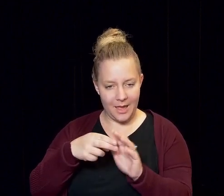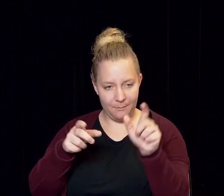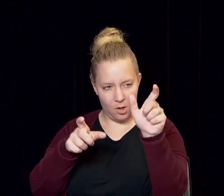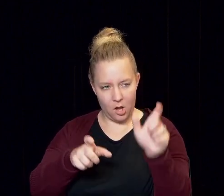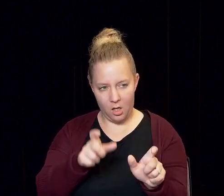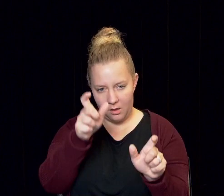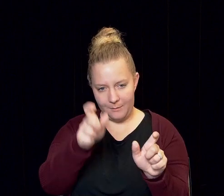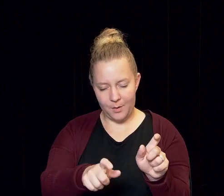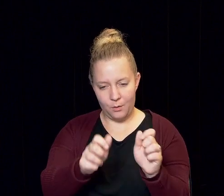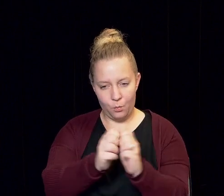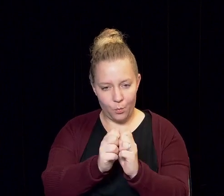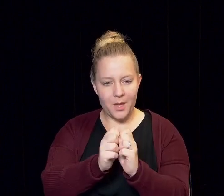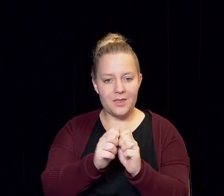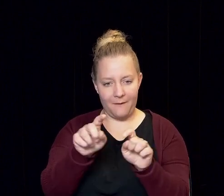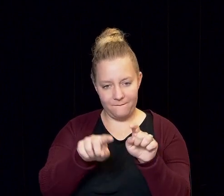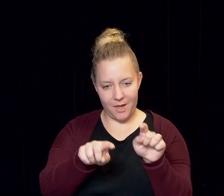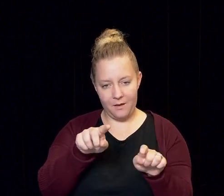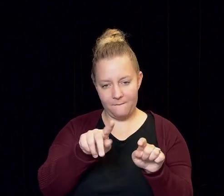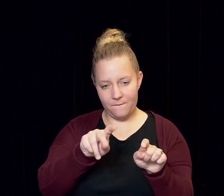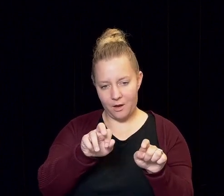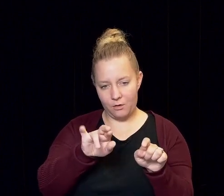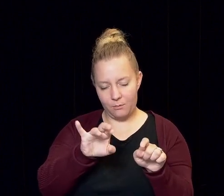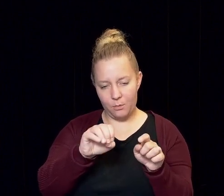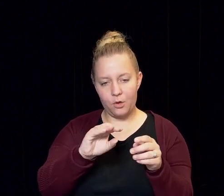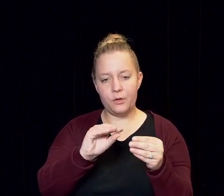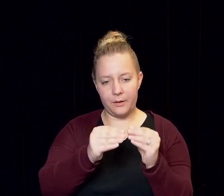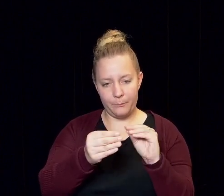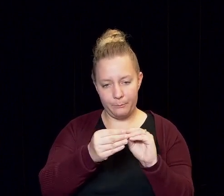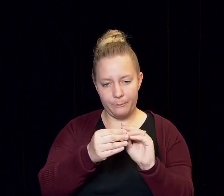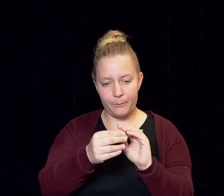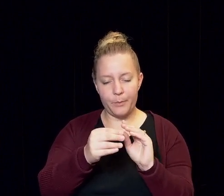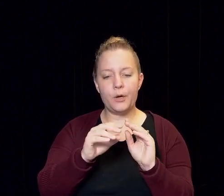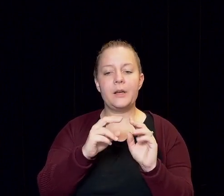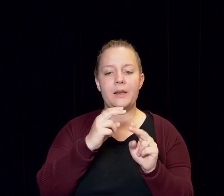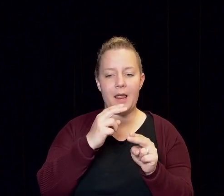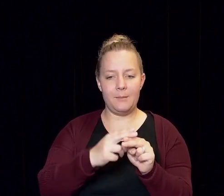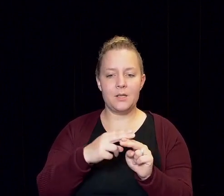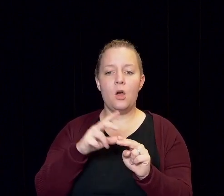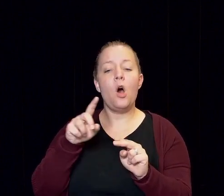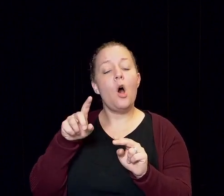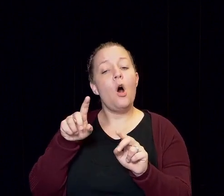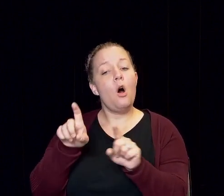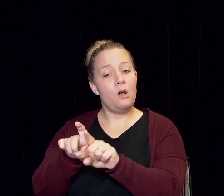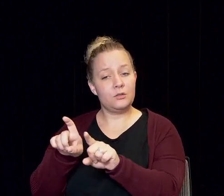on the table, we also need to be sure to label the axes and put a title on our graph. So, I might call